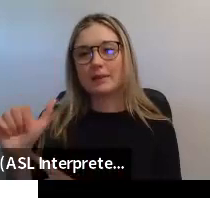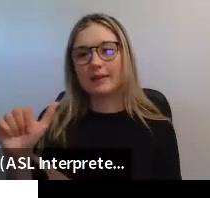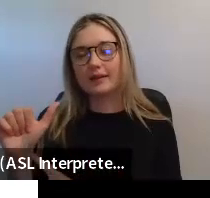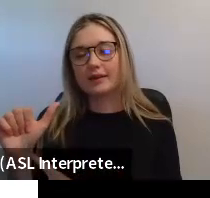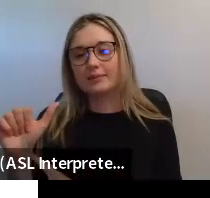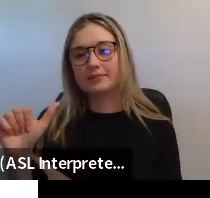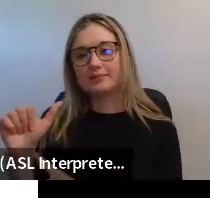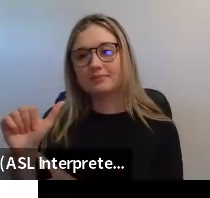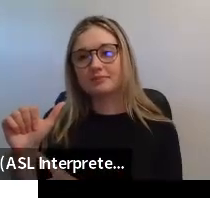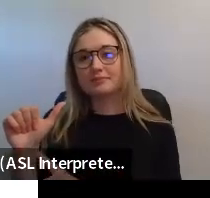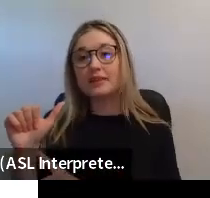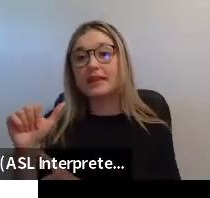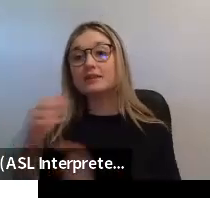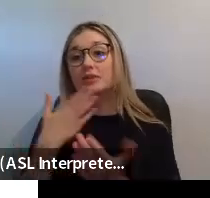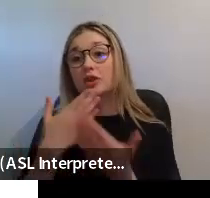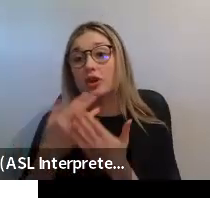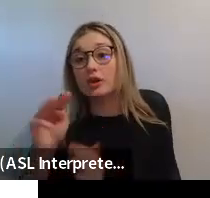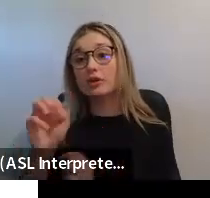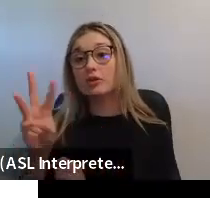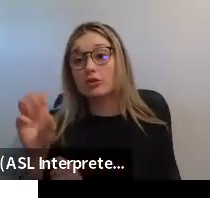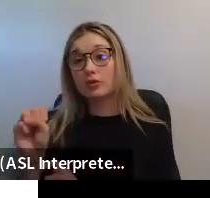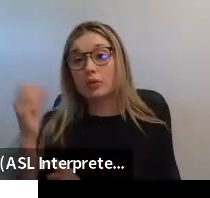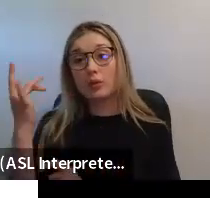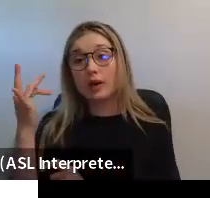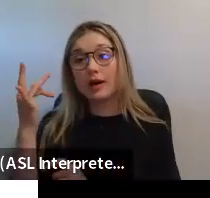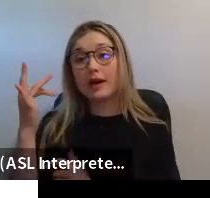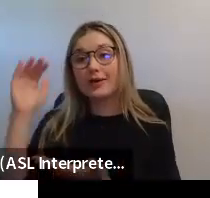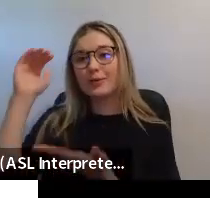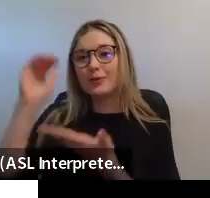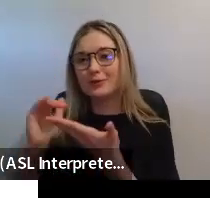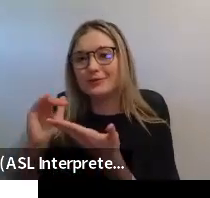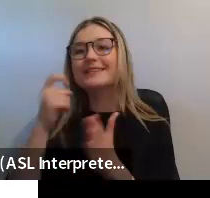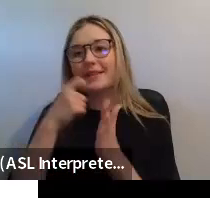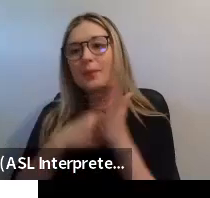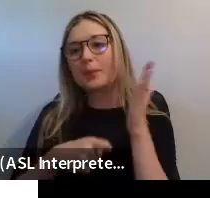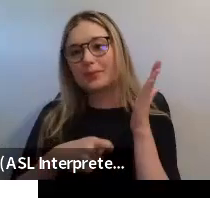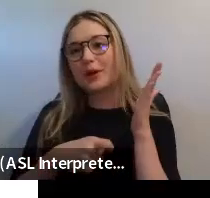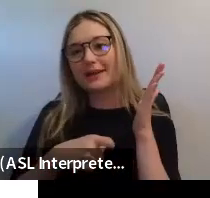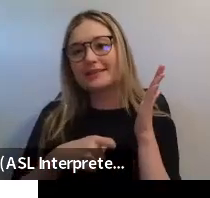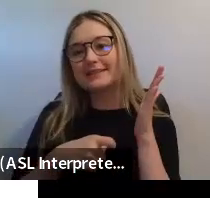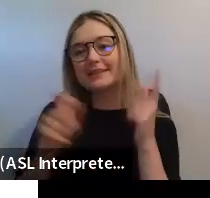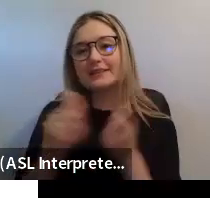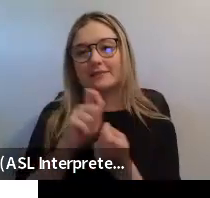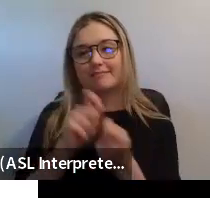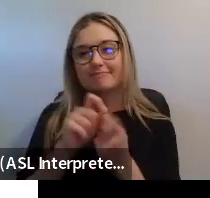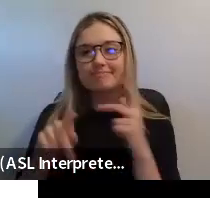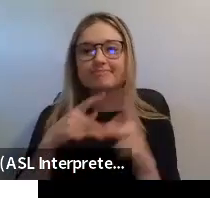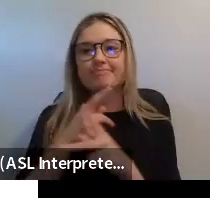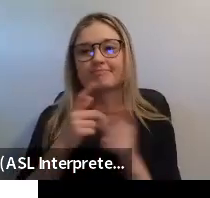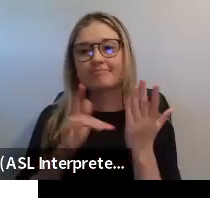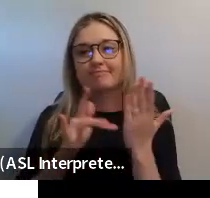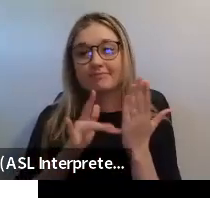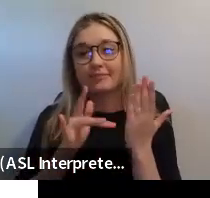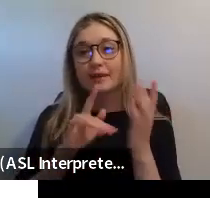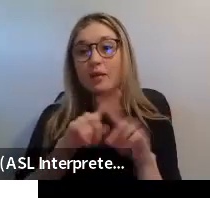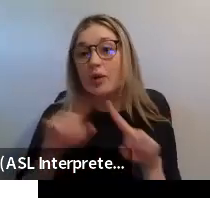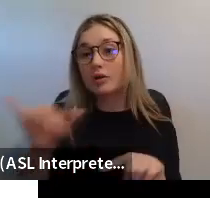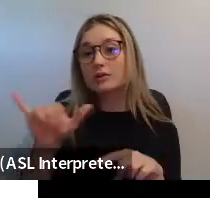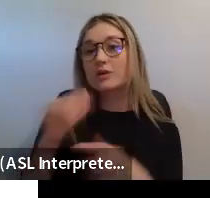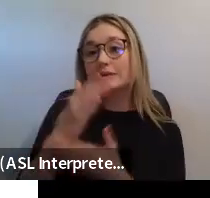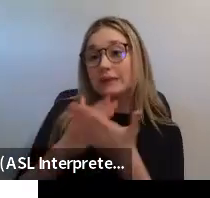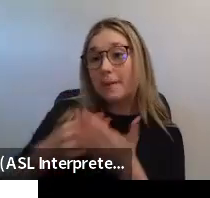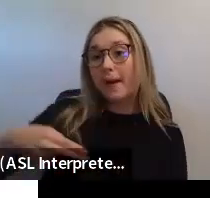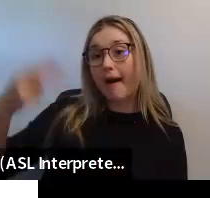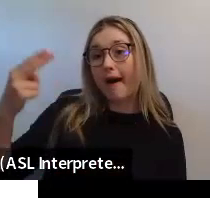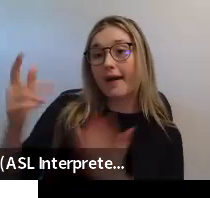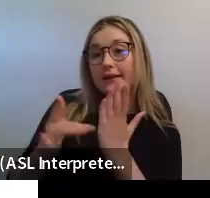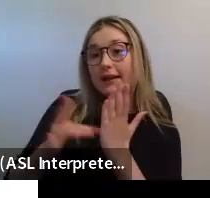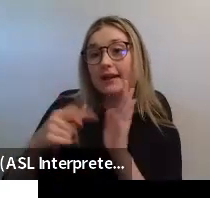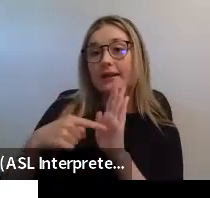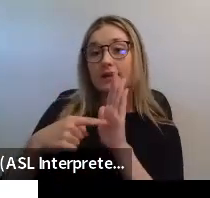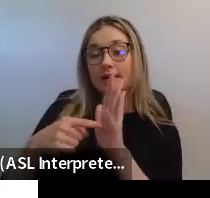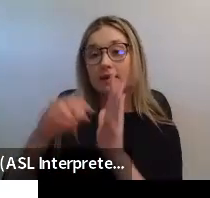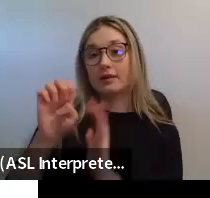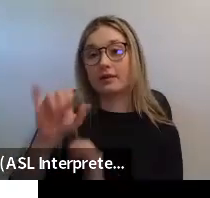That is good news, because that also reduces the costs of certain types of technologies.